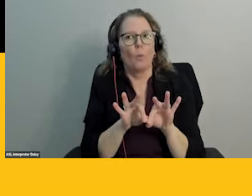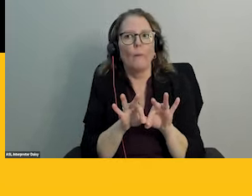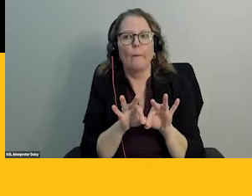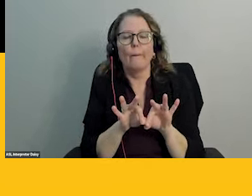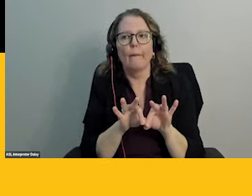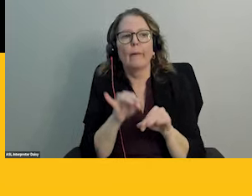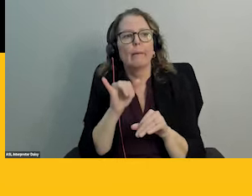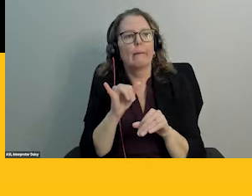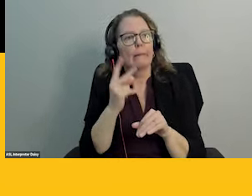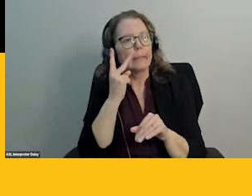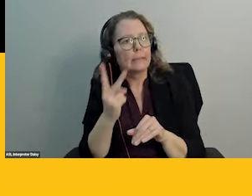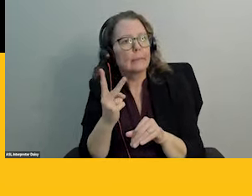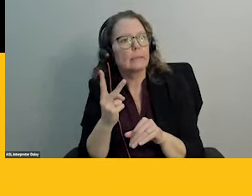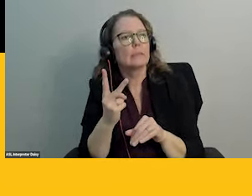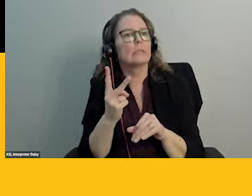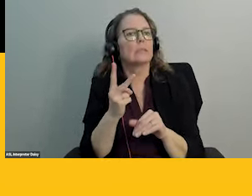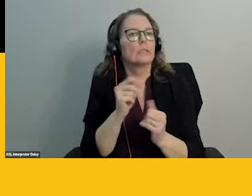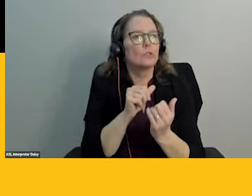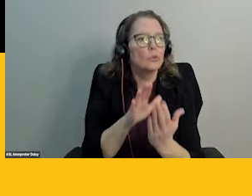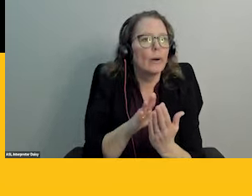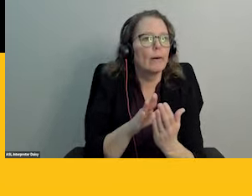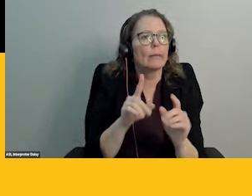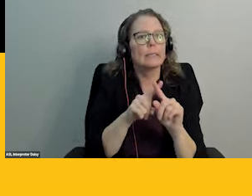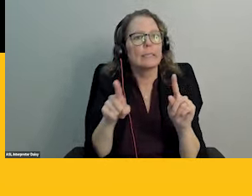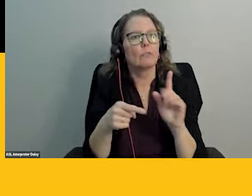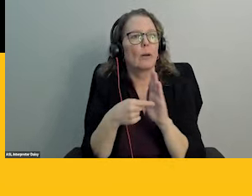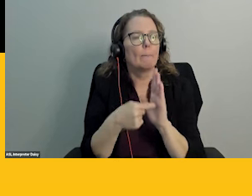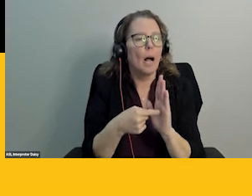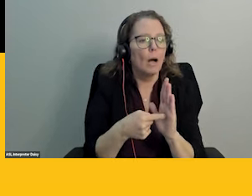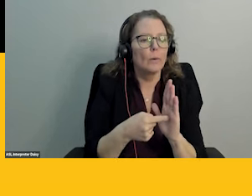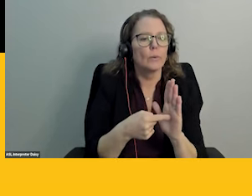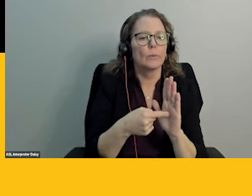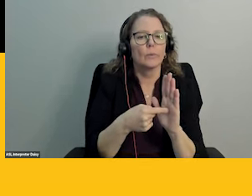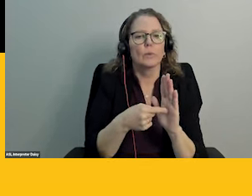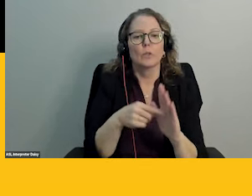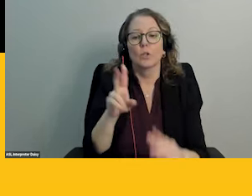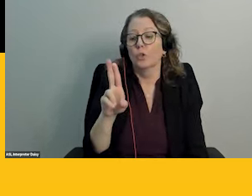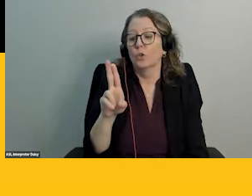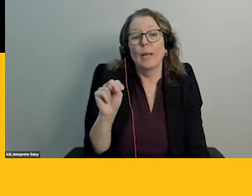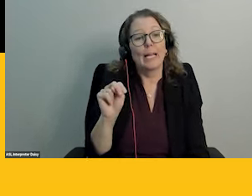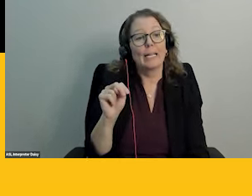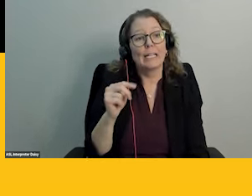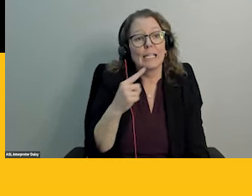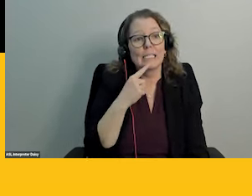to address different models out there in the world. The UN defines disability as,